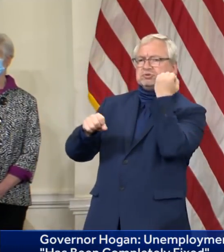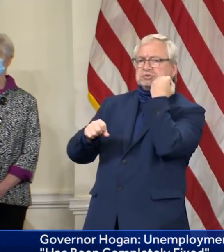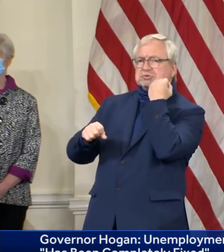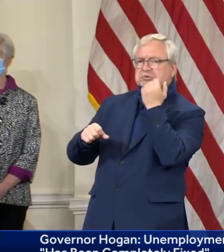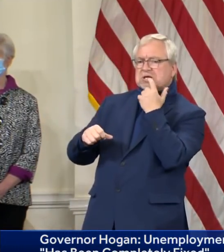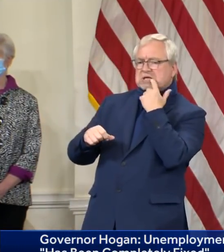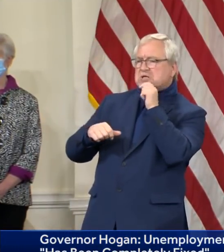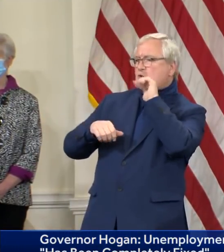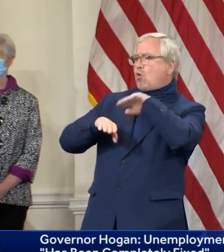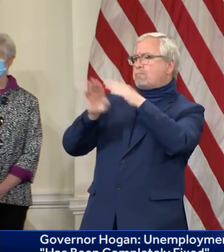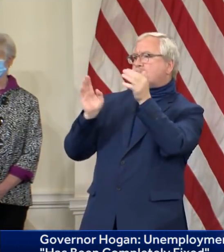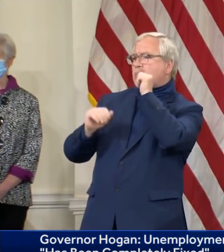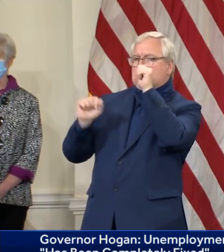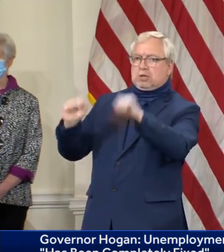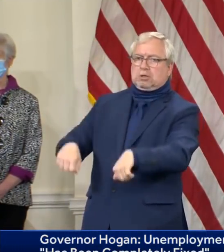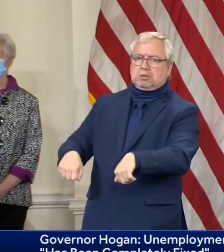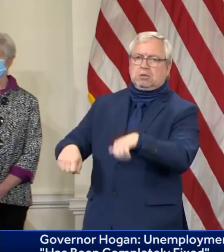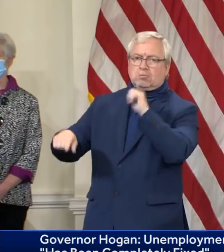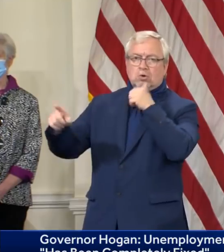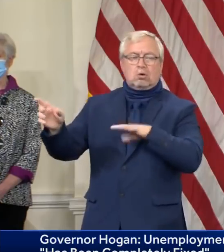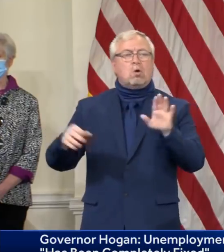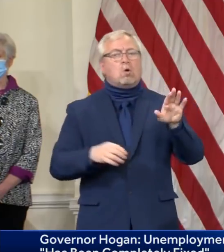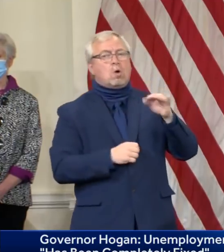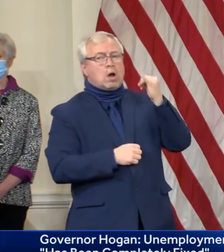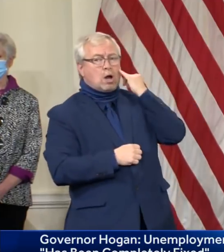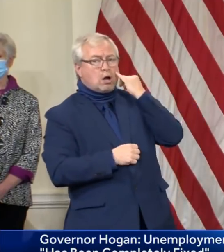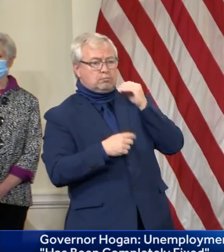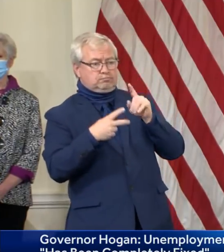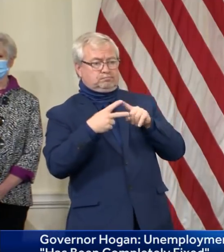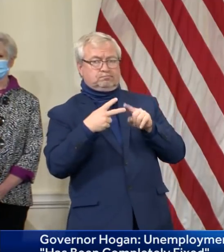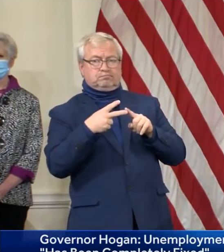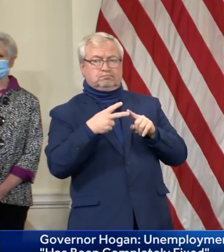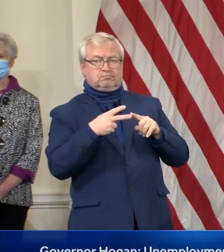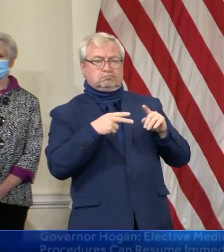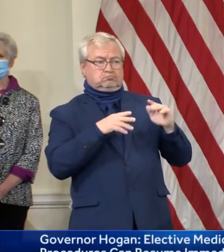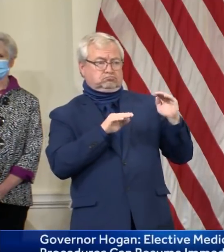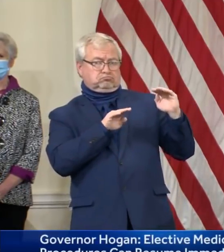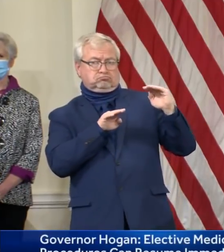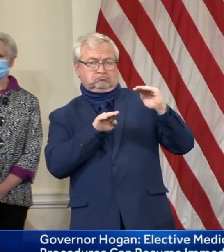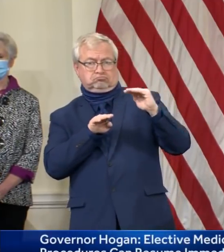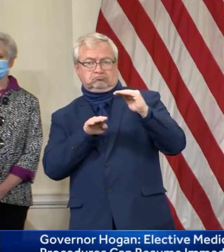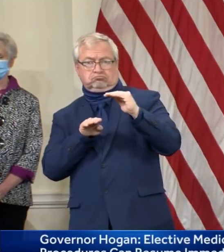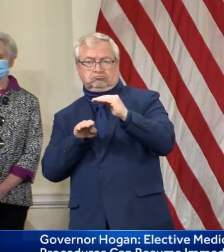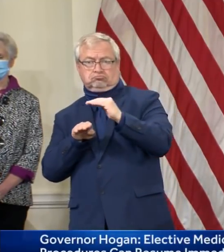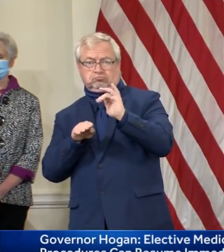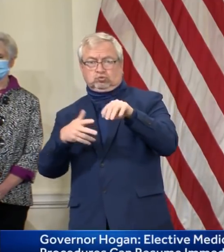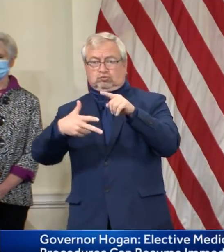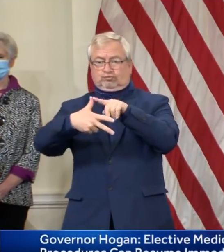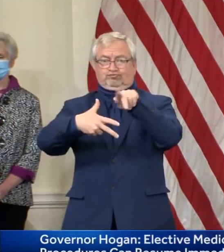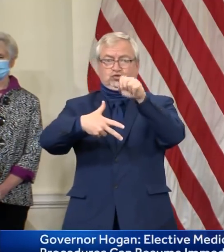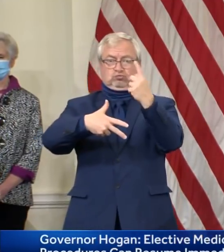SO DENTISTS ARE INCLUDED? YES.